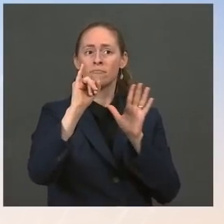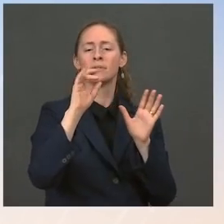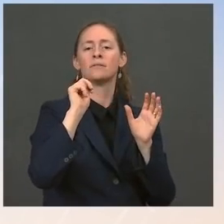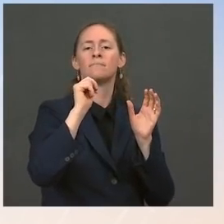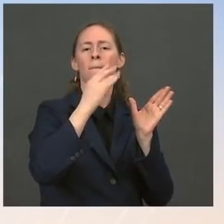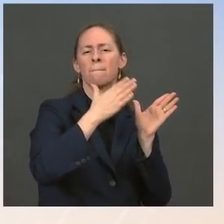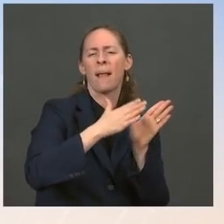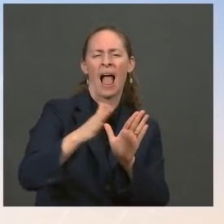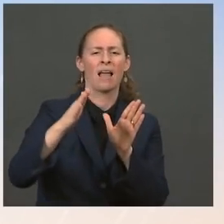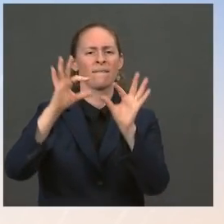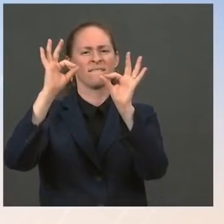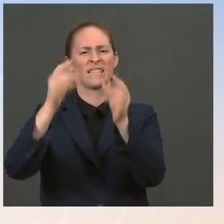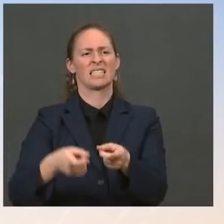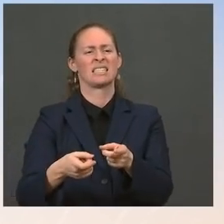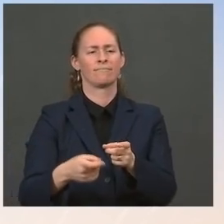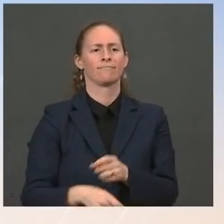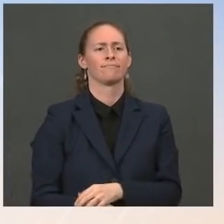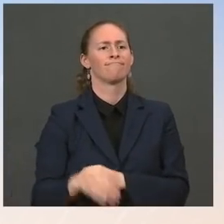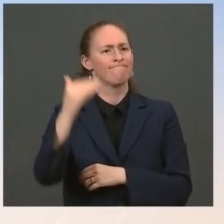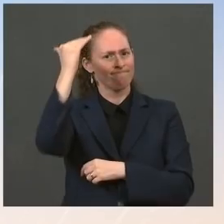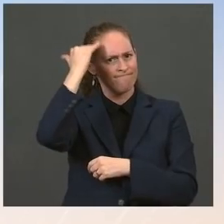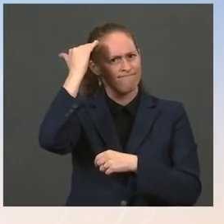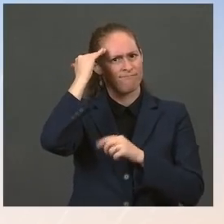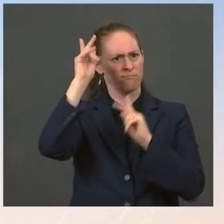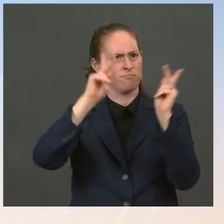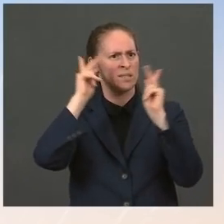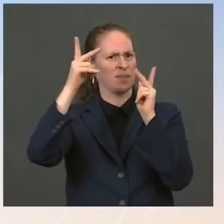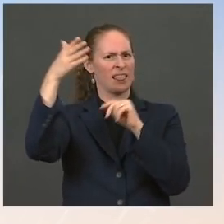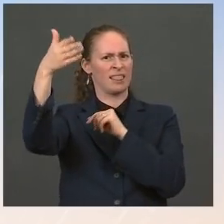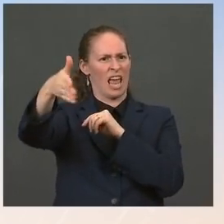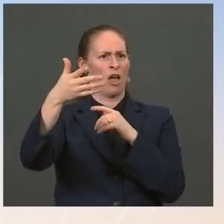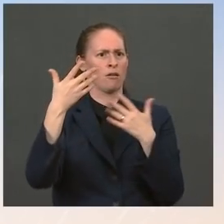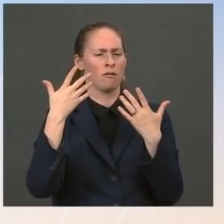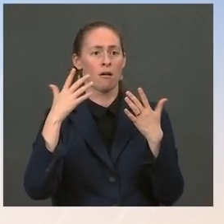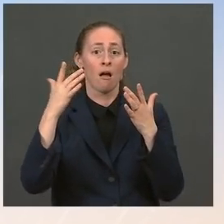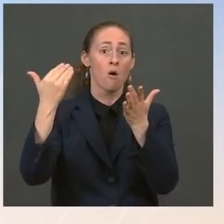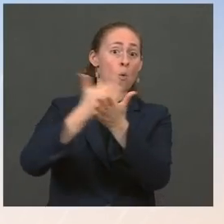who are on the ground would have any additional steps we're taking and that are up to date. Go ahead, April.